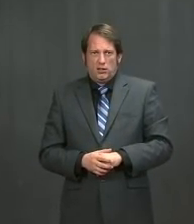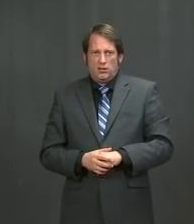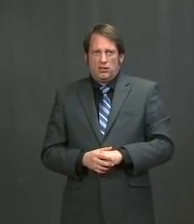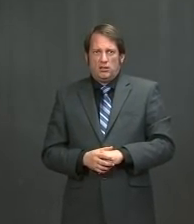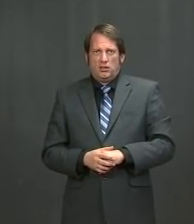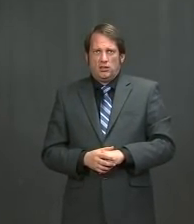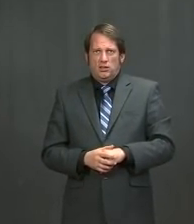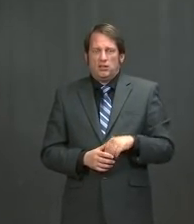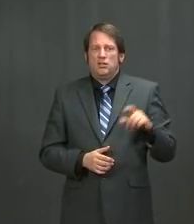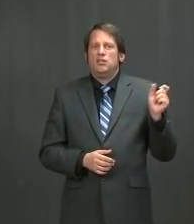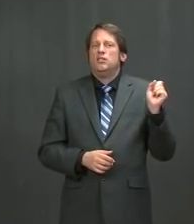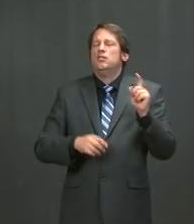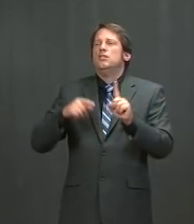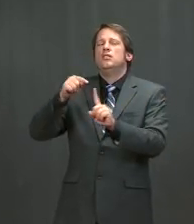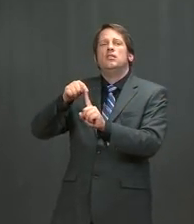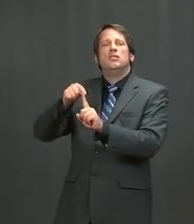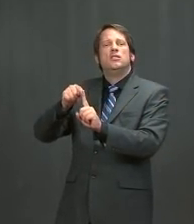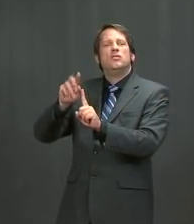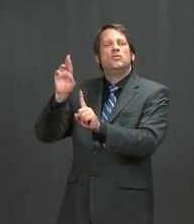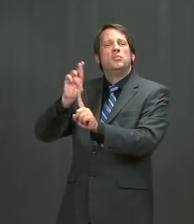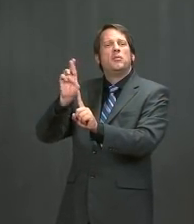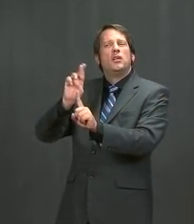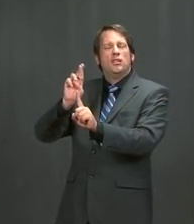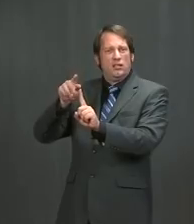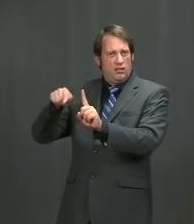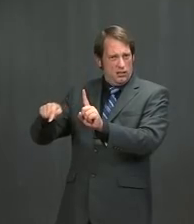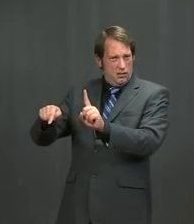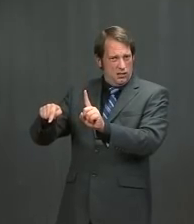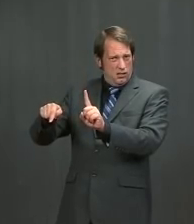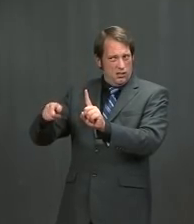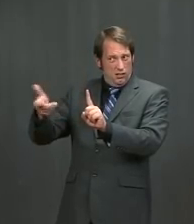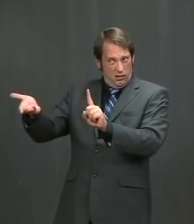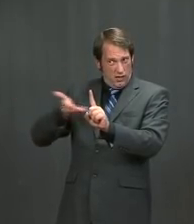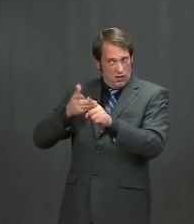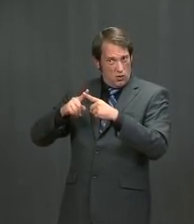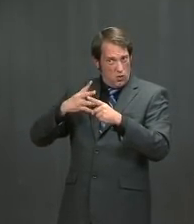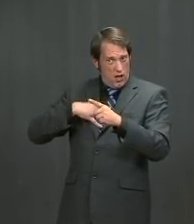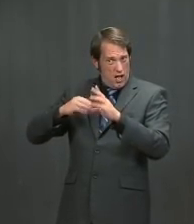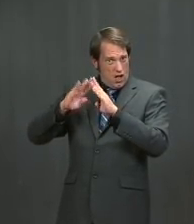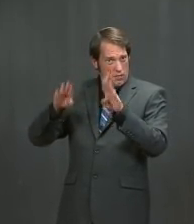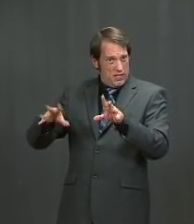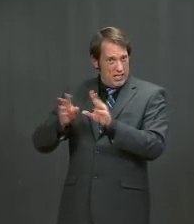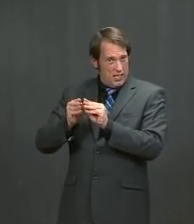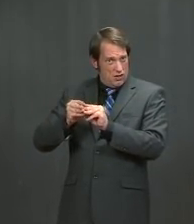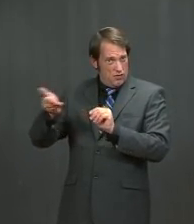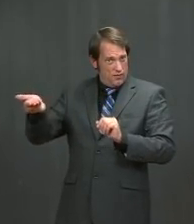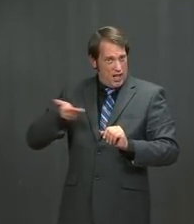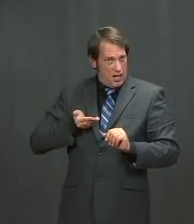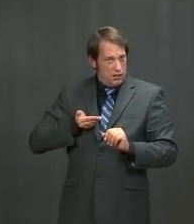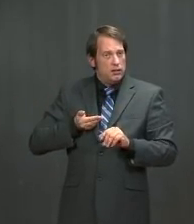and inviting to the White House for meetings? Ms. Psaki: Not yet. I'm sure when we have a meeting set and we have the members all confirmed,